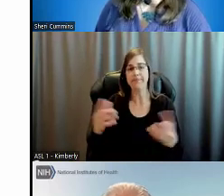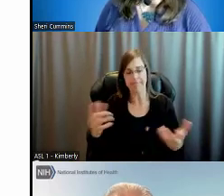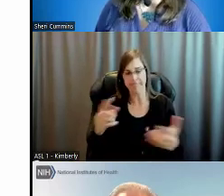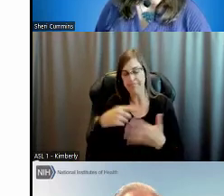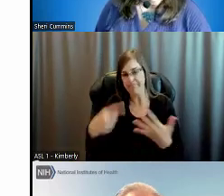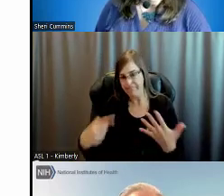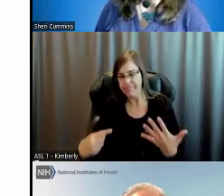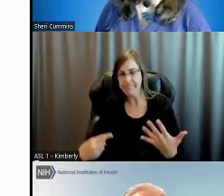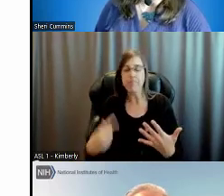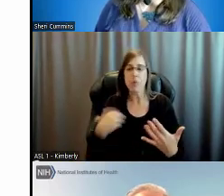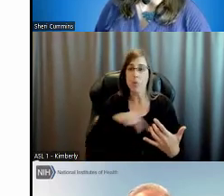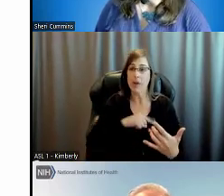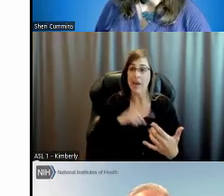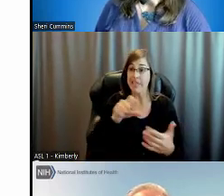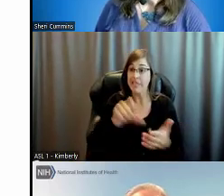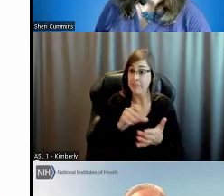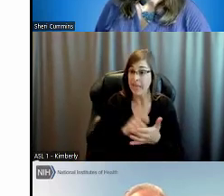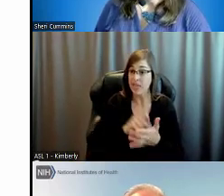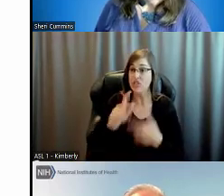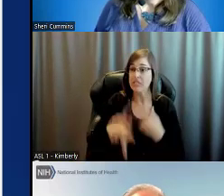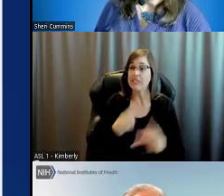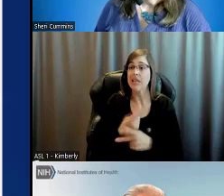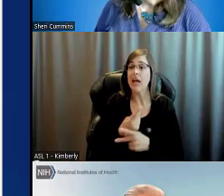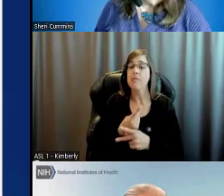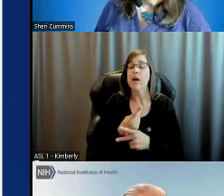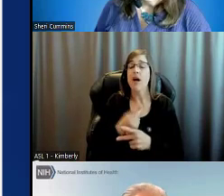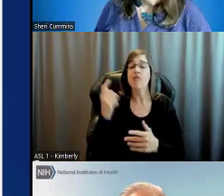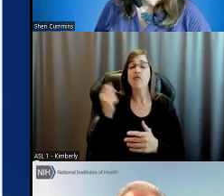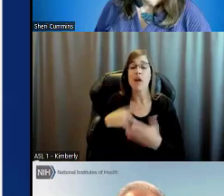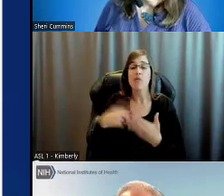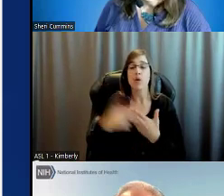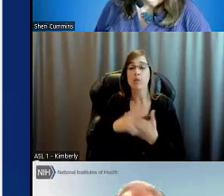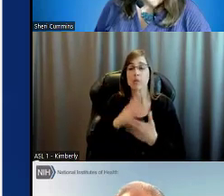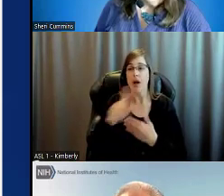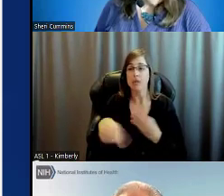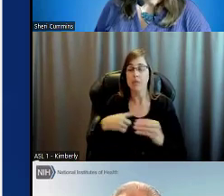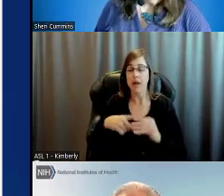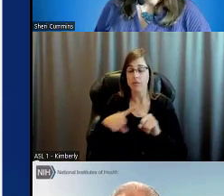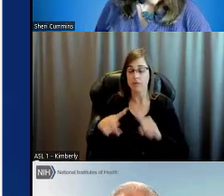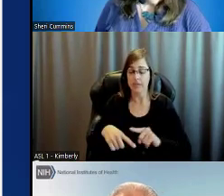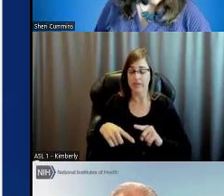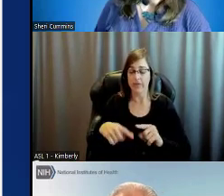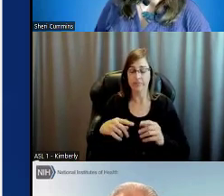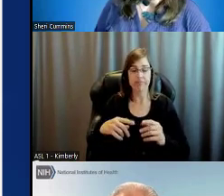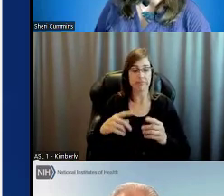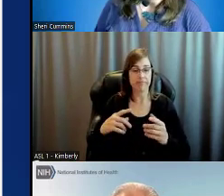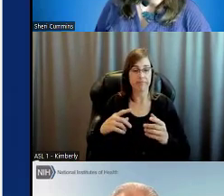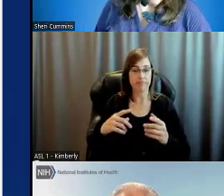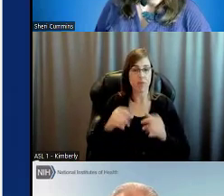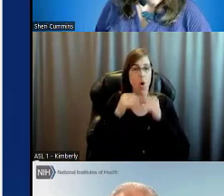We have this page, Types of Grant Programs, that talks about all of our different award programs. And actually, on that page,